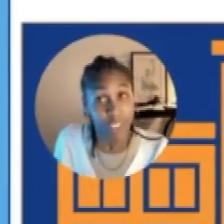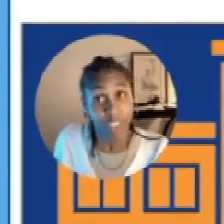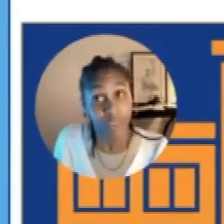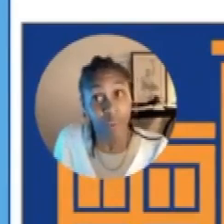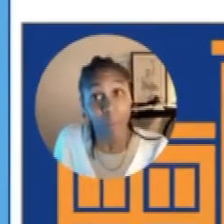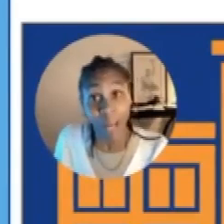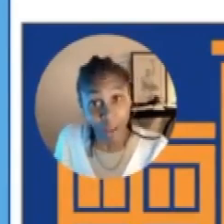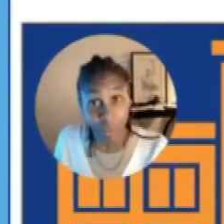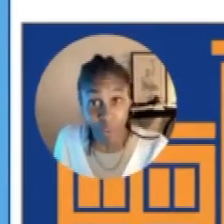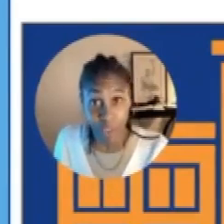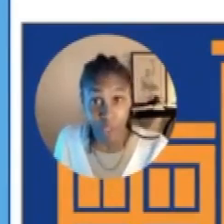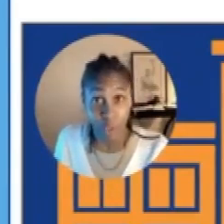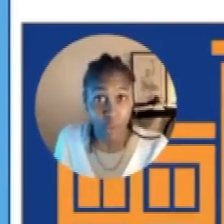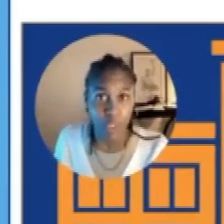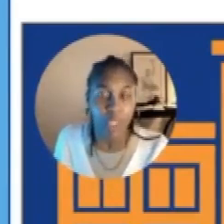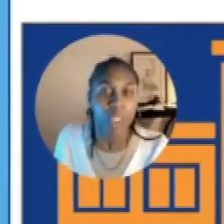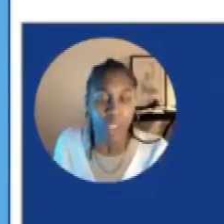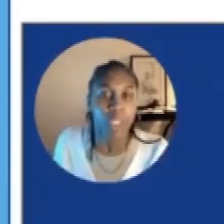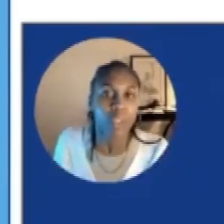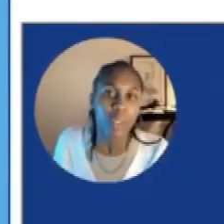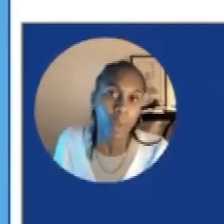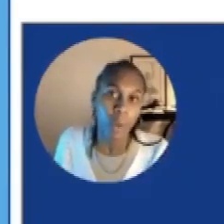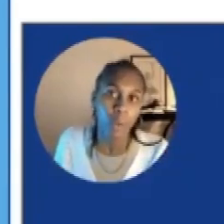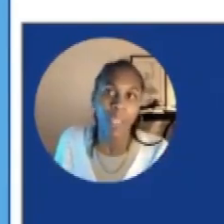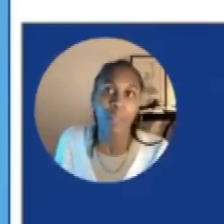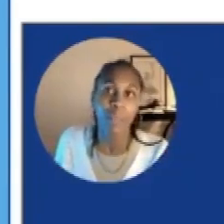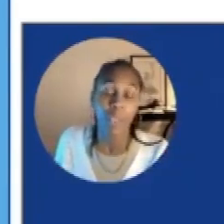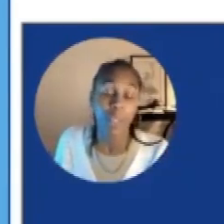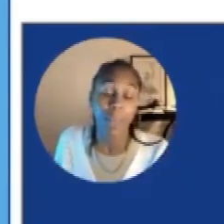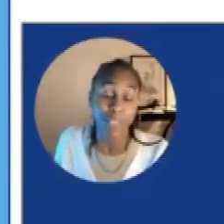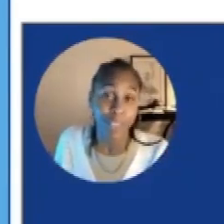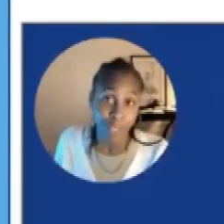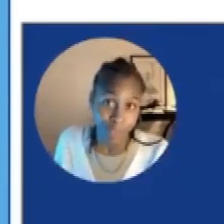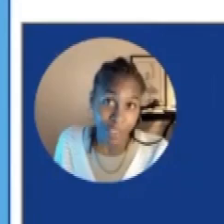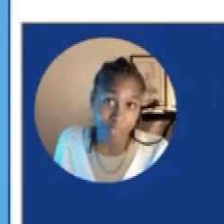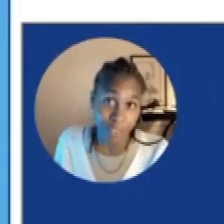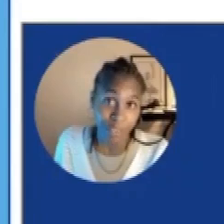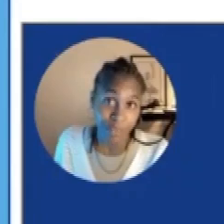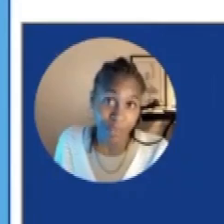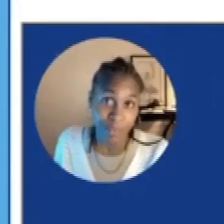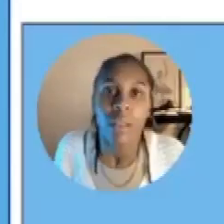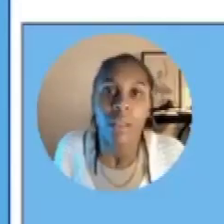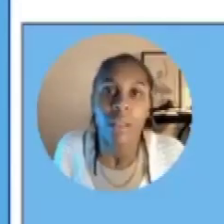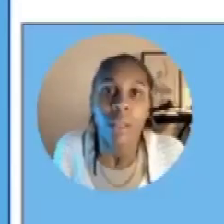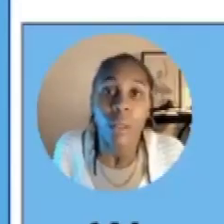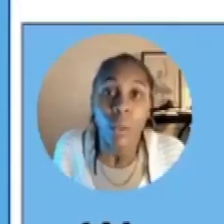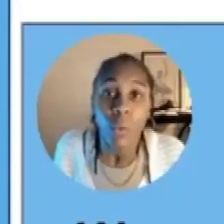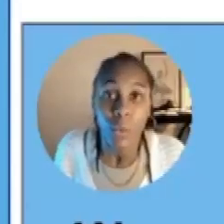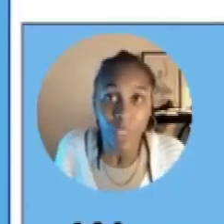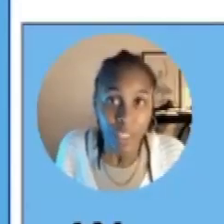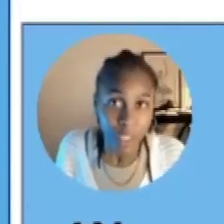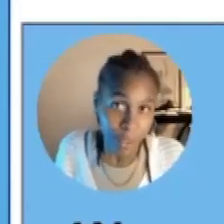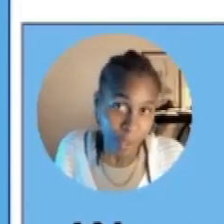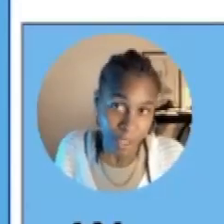nursing homes to their home and community based services. We want to know this because there's so